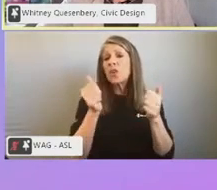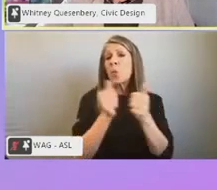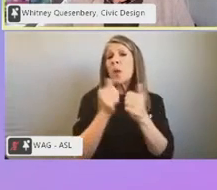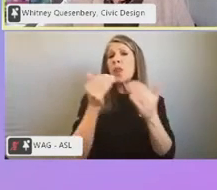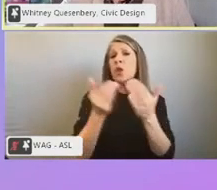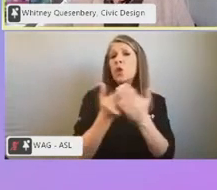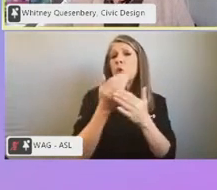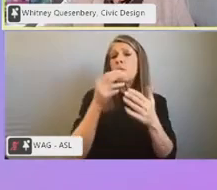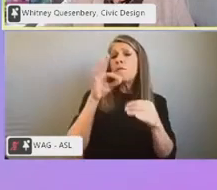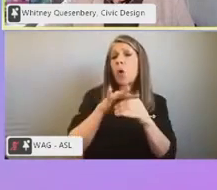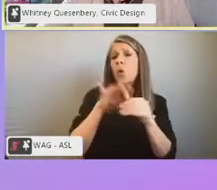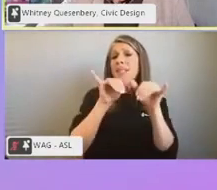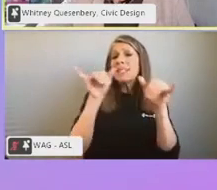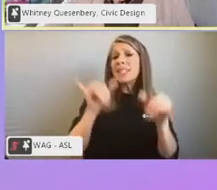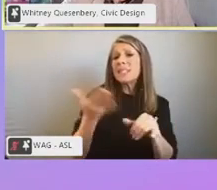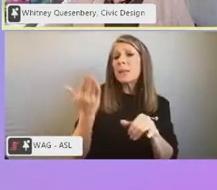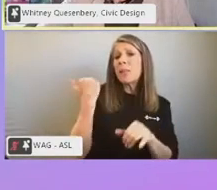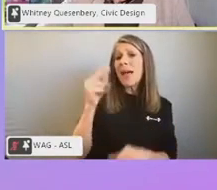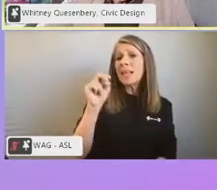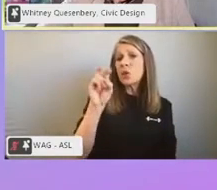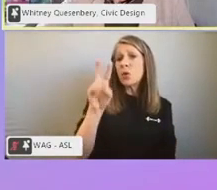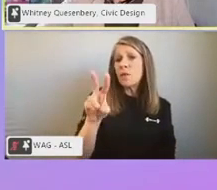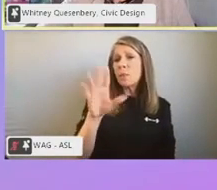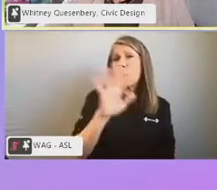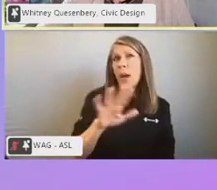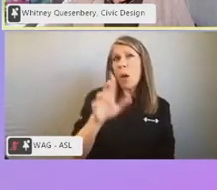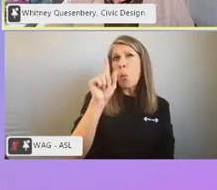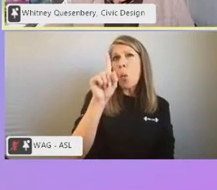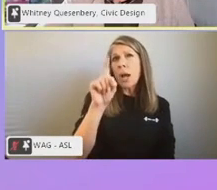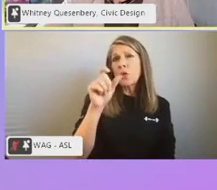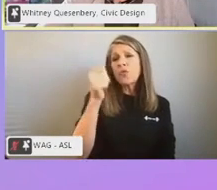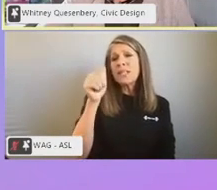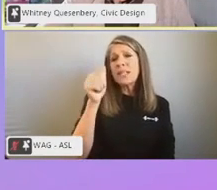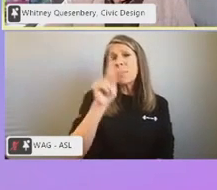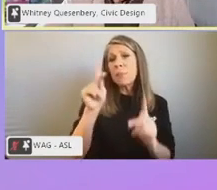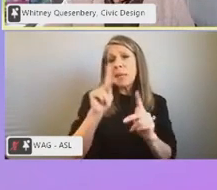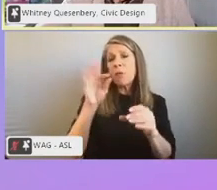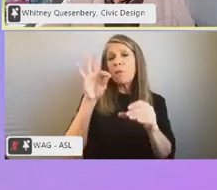but they can find errors when they do. I was doing an